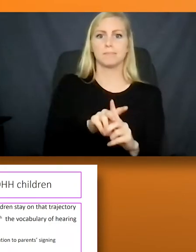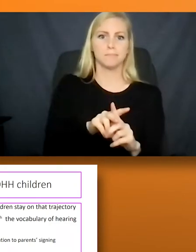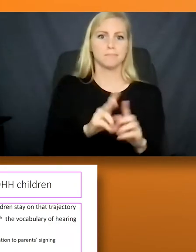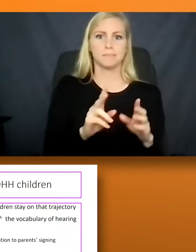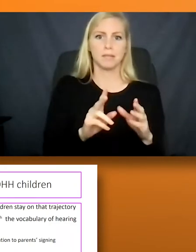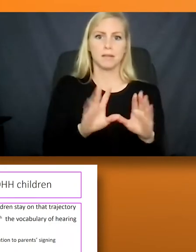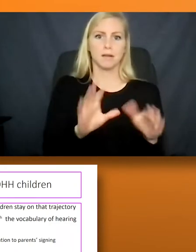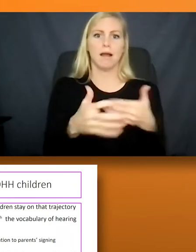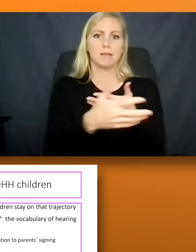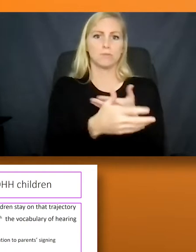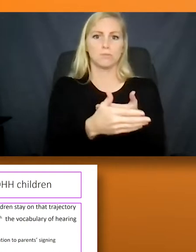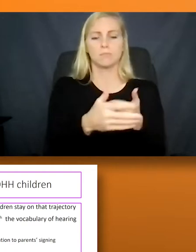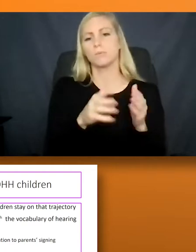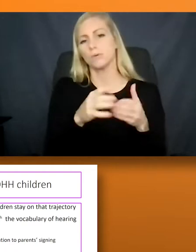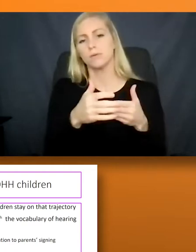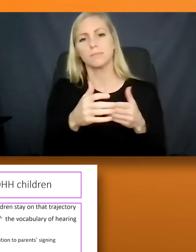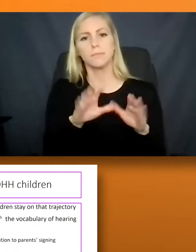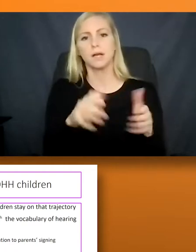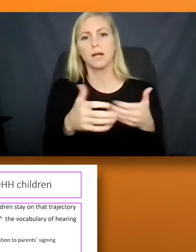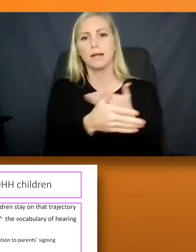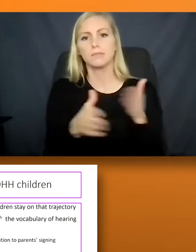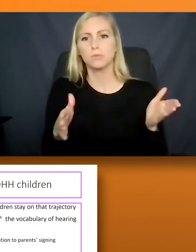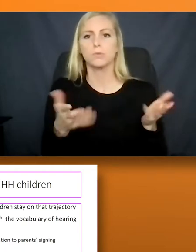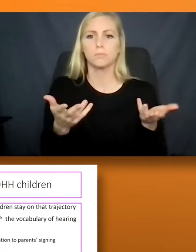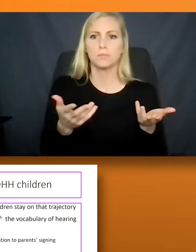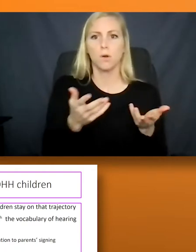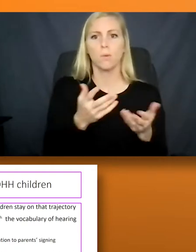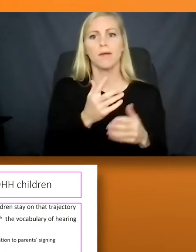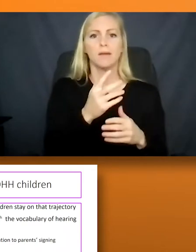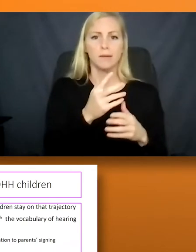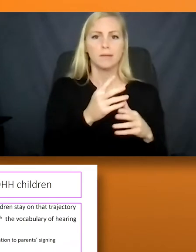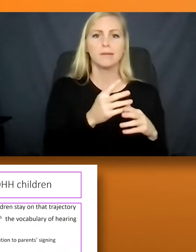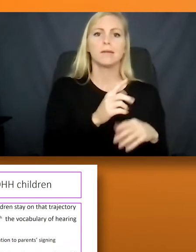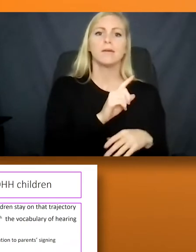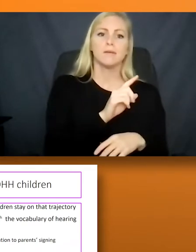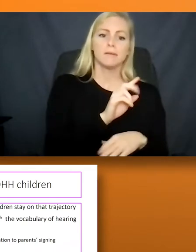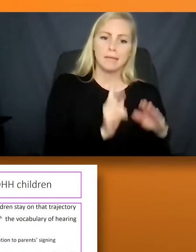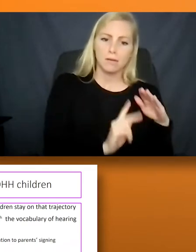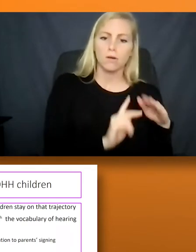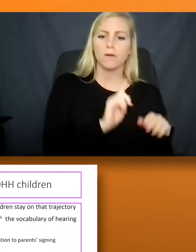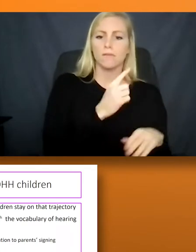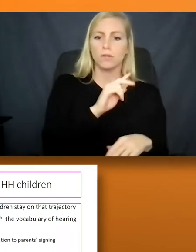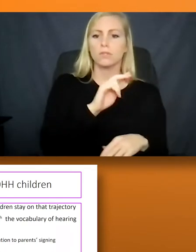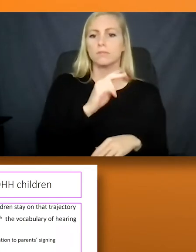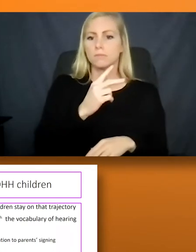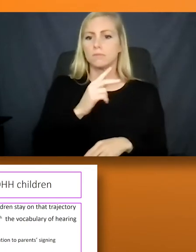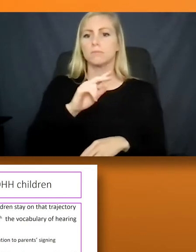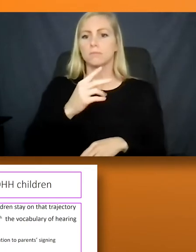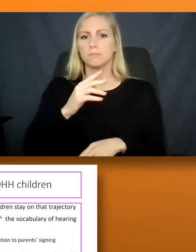through third, fourth grade, right? You're talking about similar topics. And then fifth, sixth, seventh,